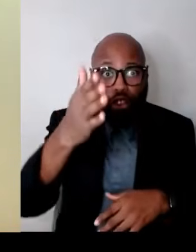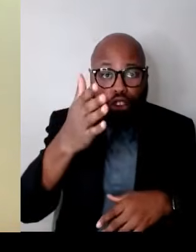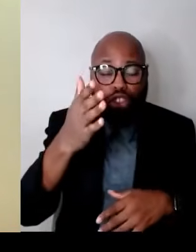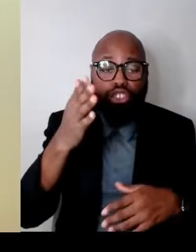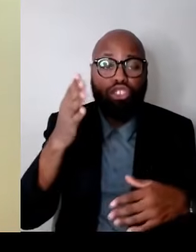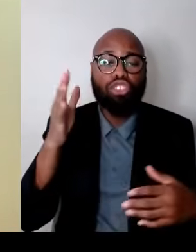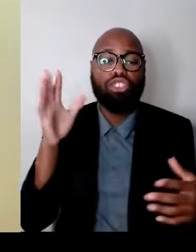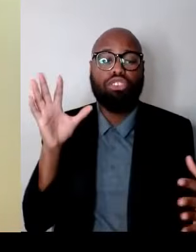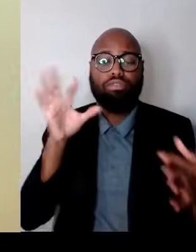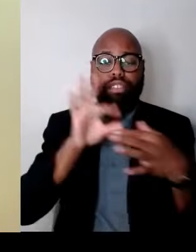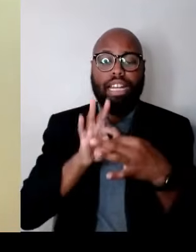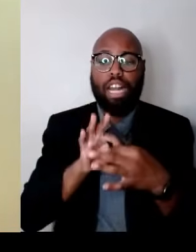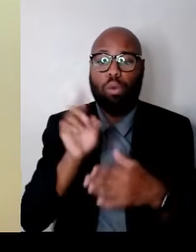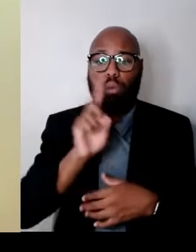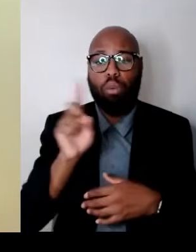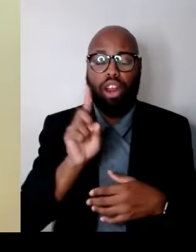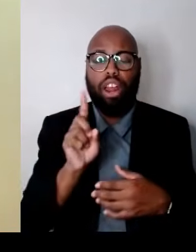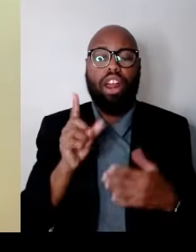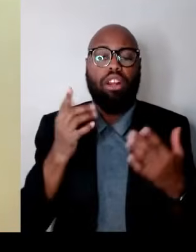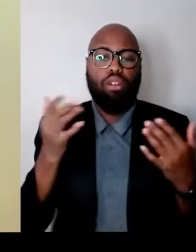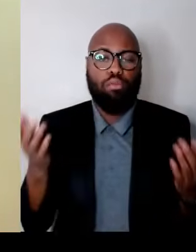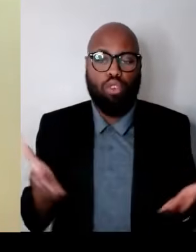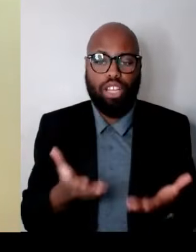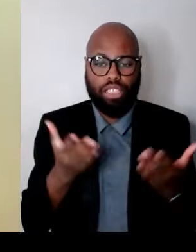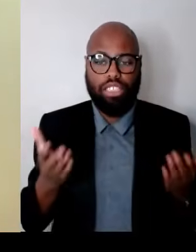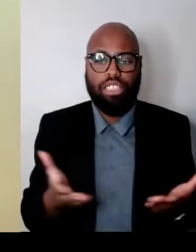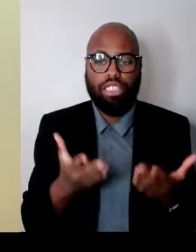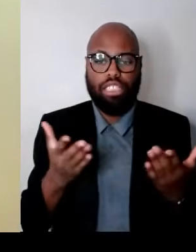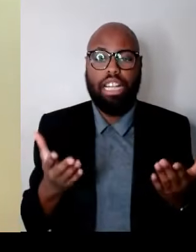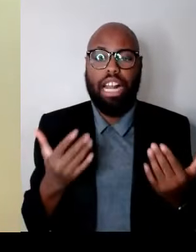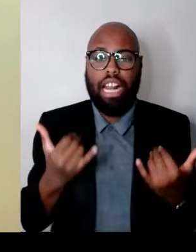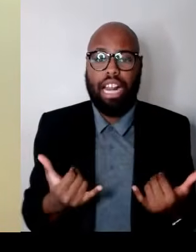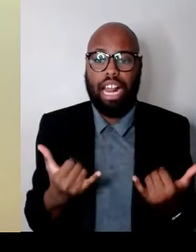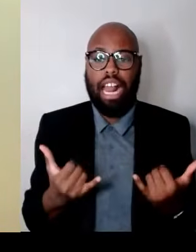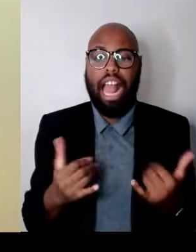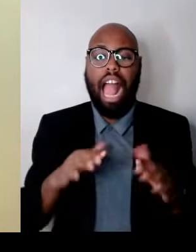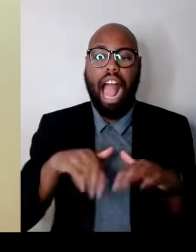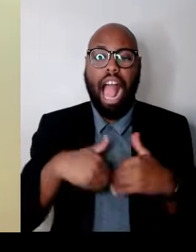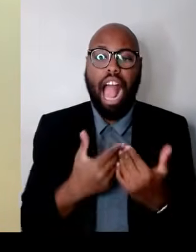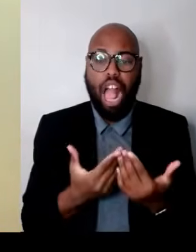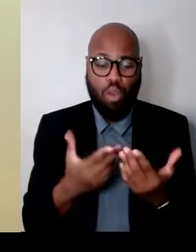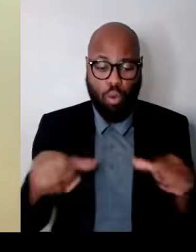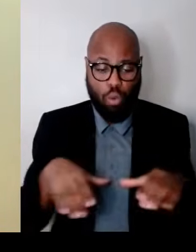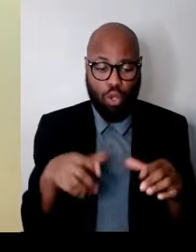how we walk in the present is our medicine. It's our way of healing